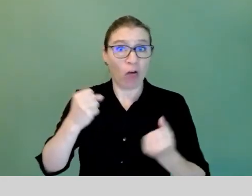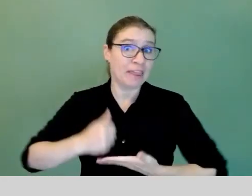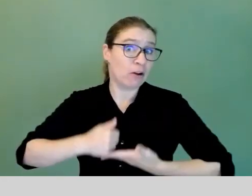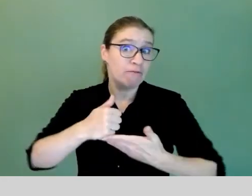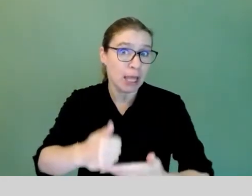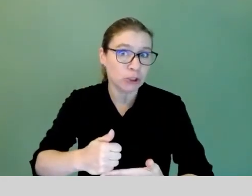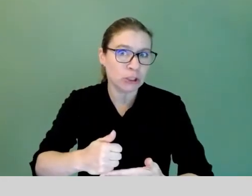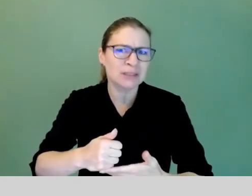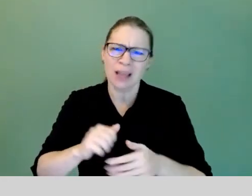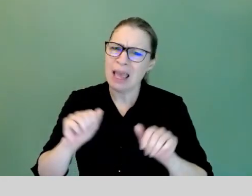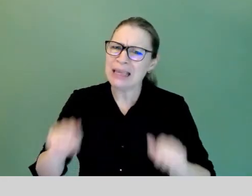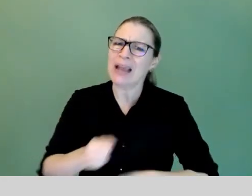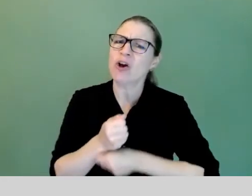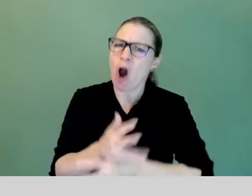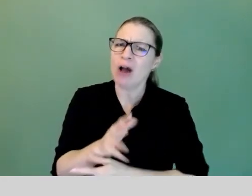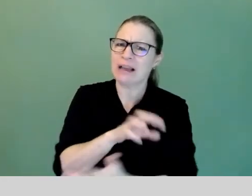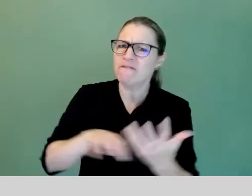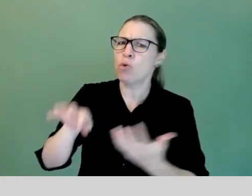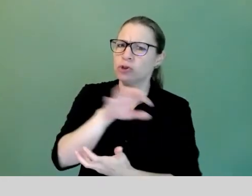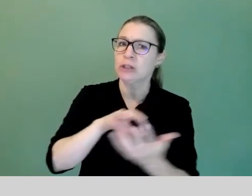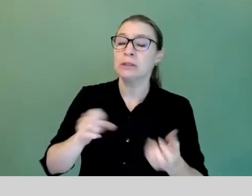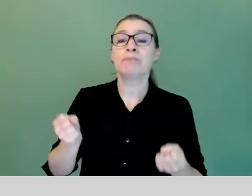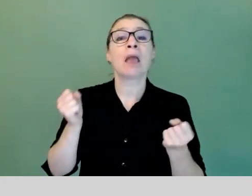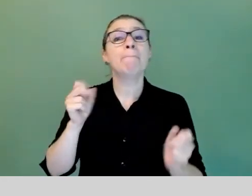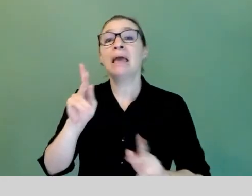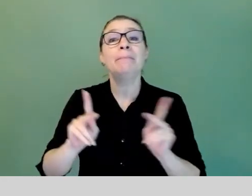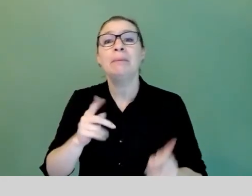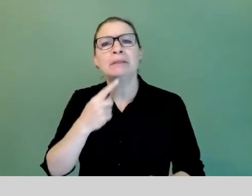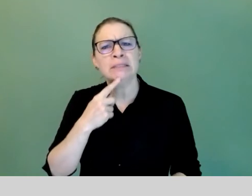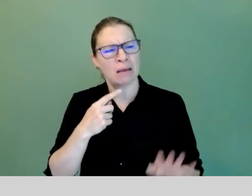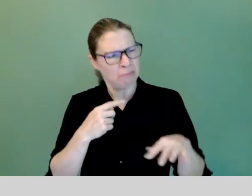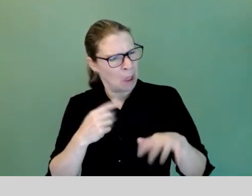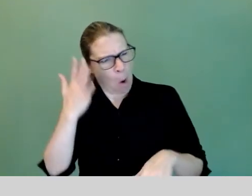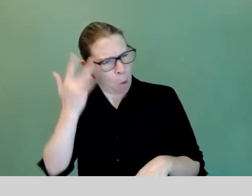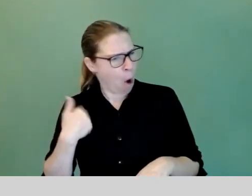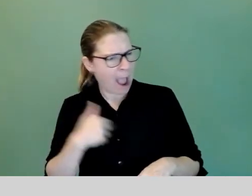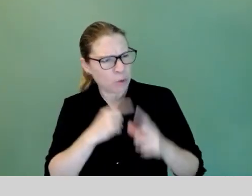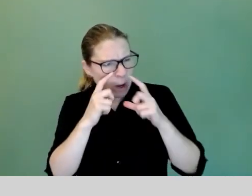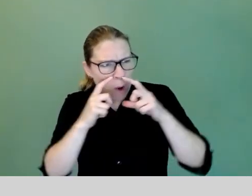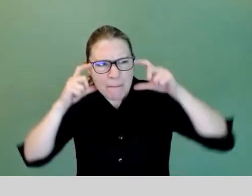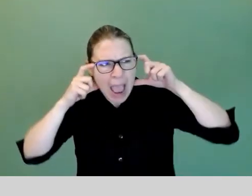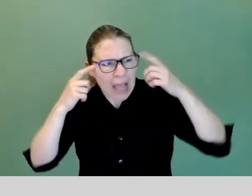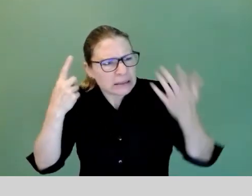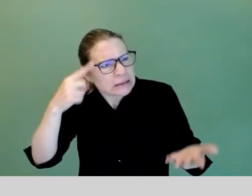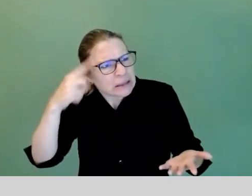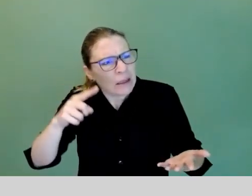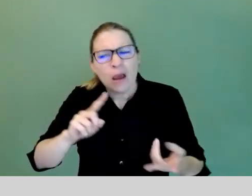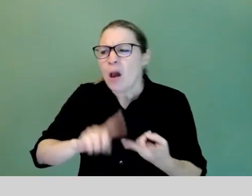and public health interventions can be confusing. Many people have asked, why are we wearing masks?